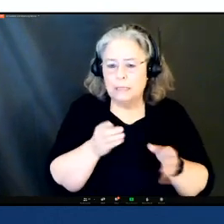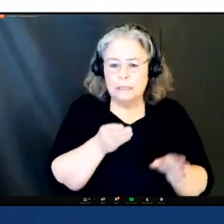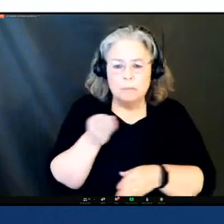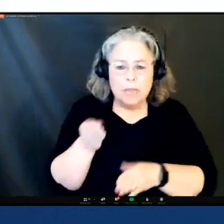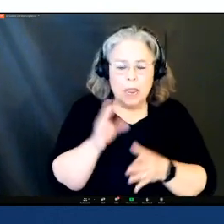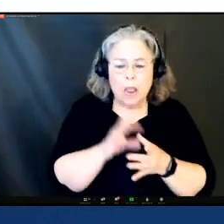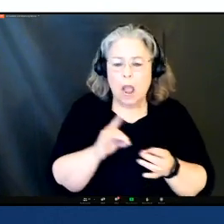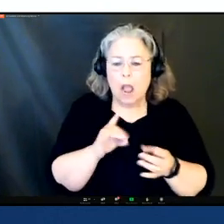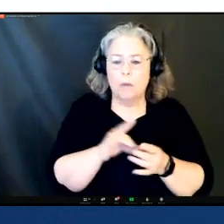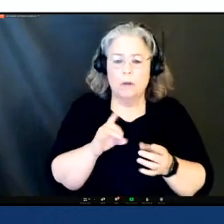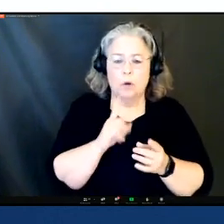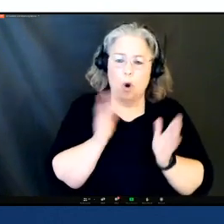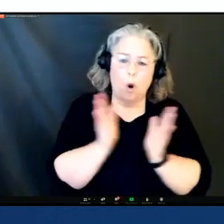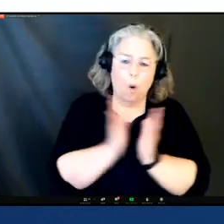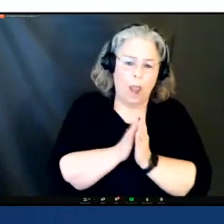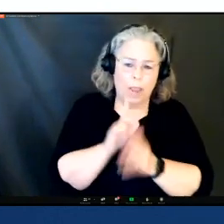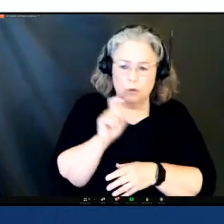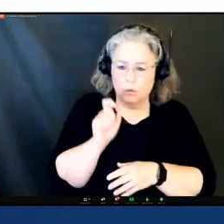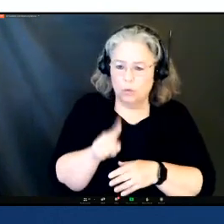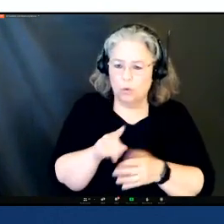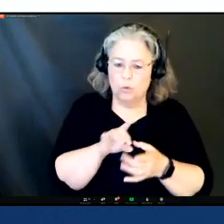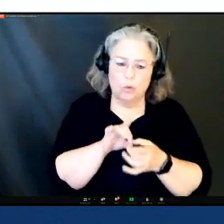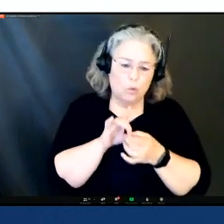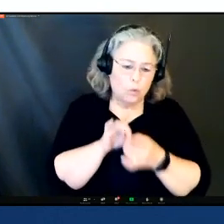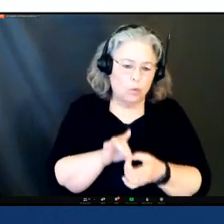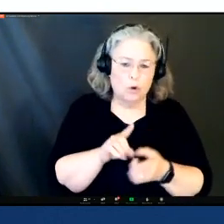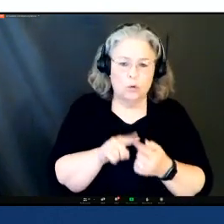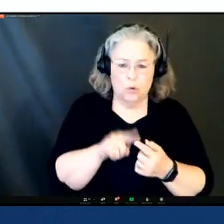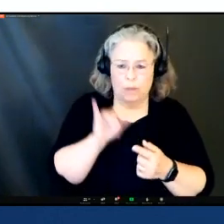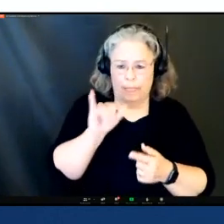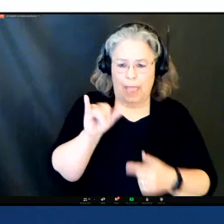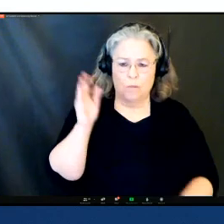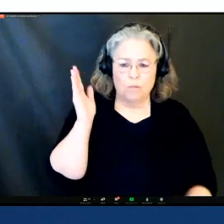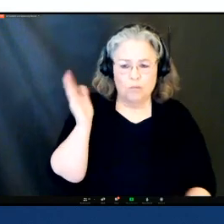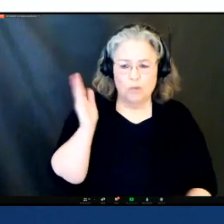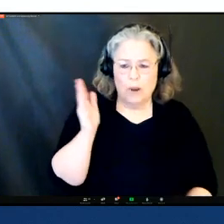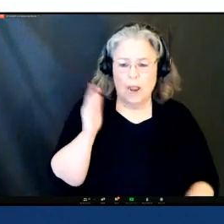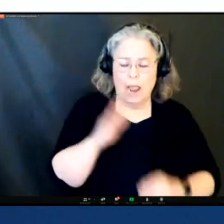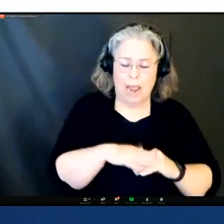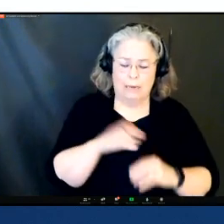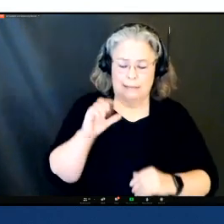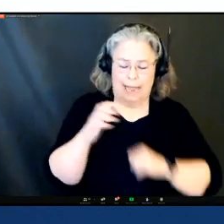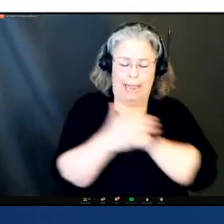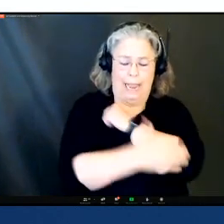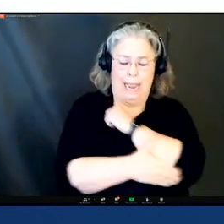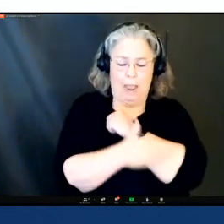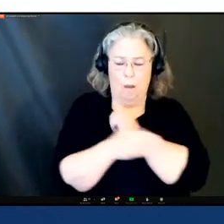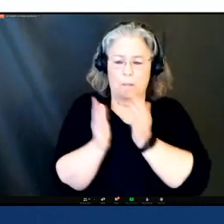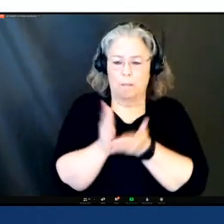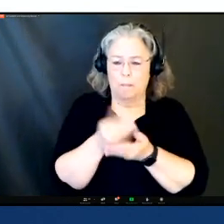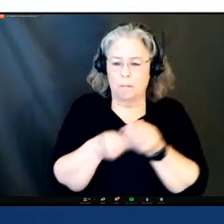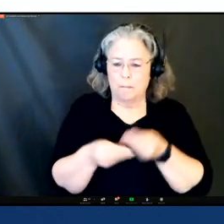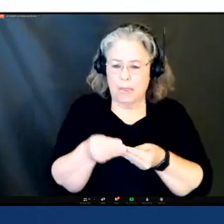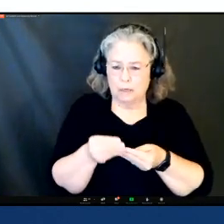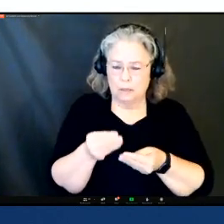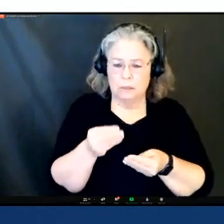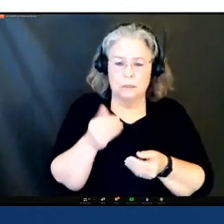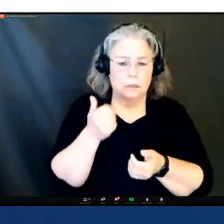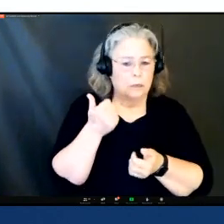or ask questions related to the presentation on Sacramento County's budget. And everyone can choose from one of the following